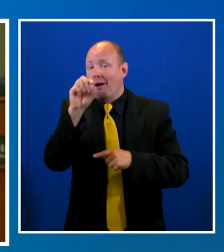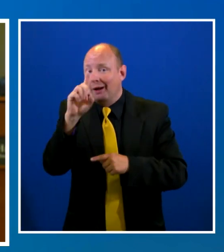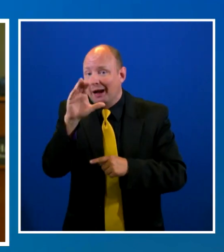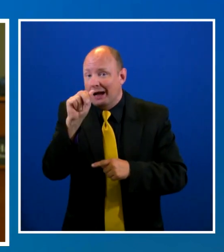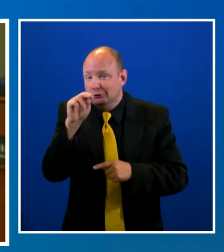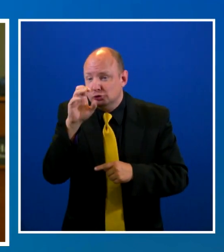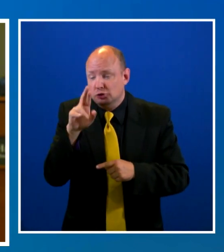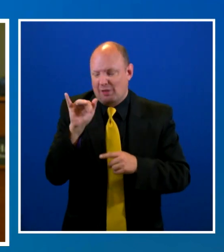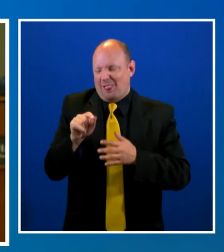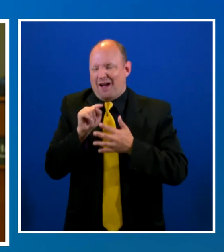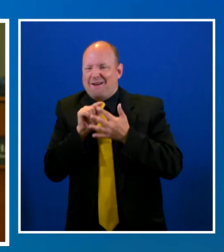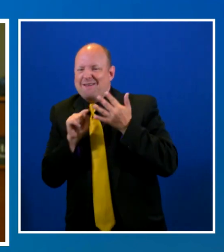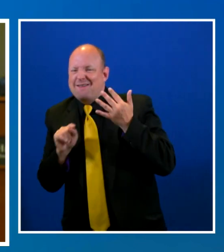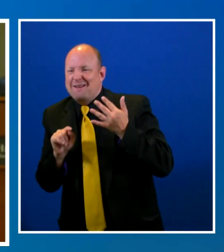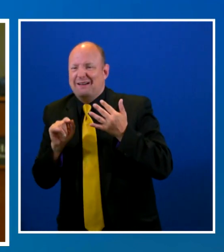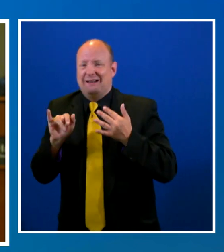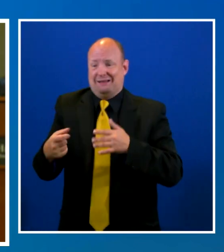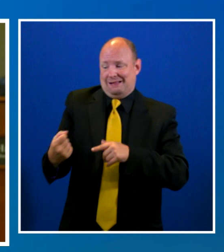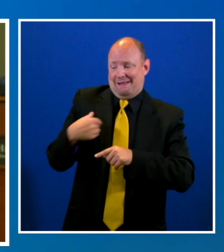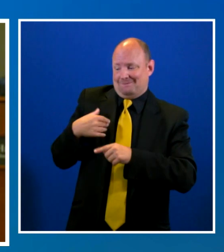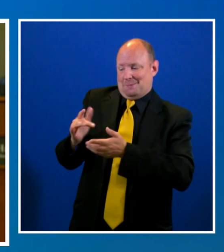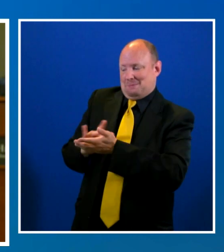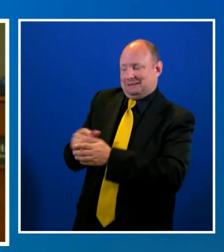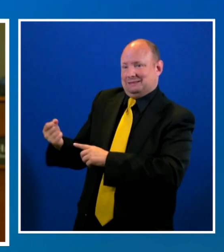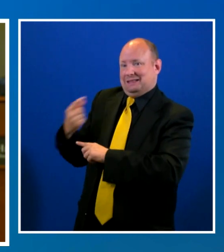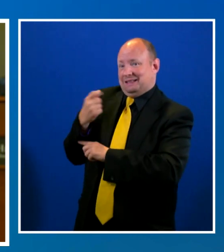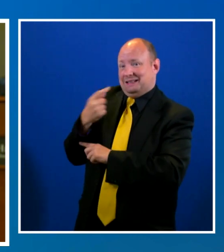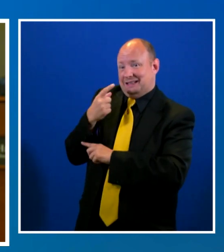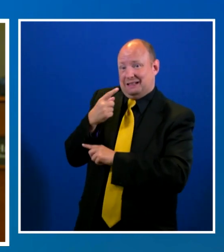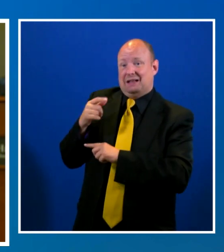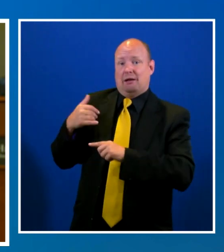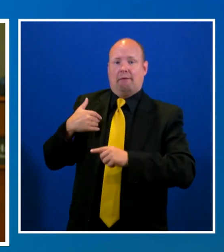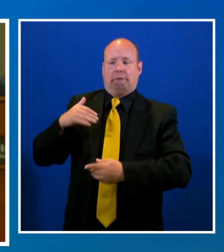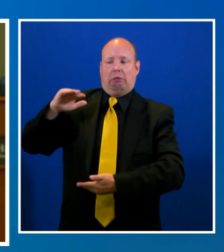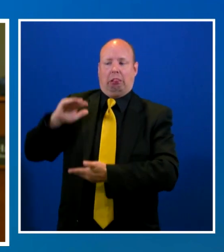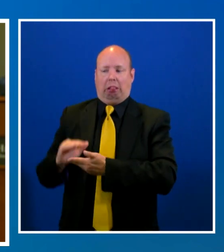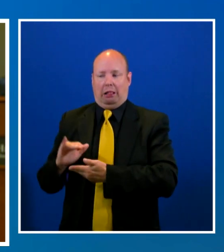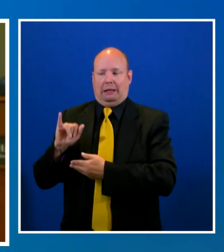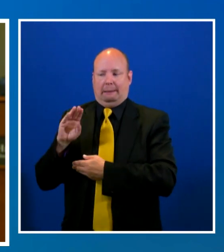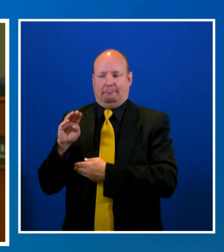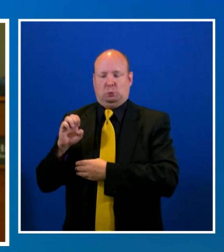immune systems and others may not always build the same level